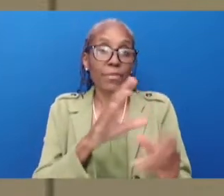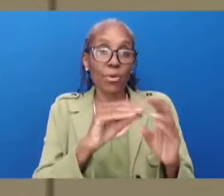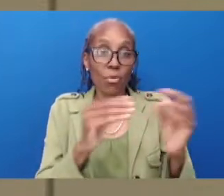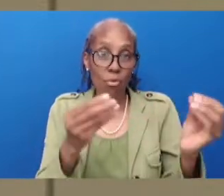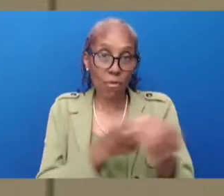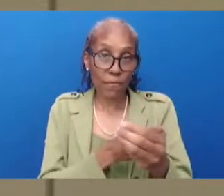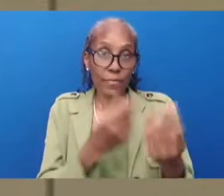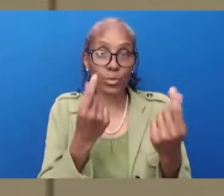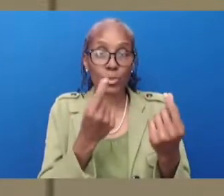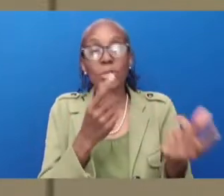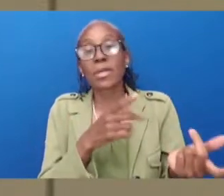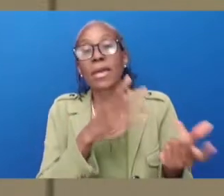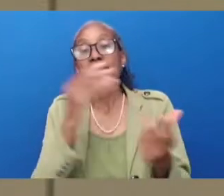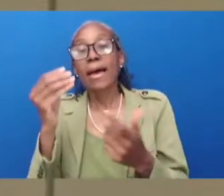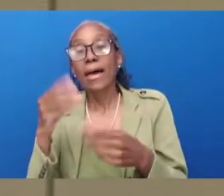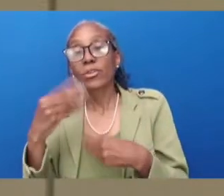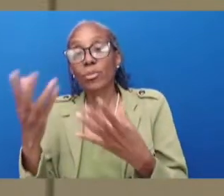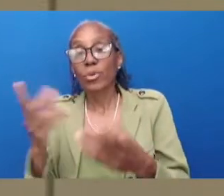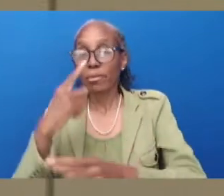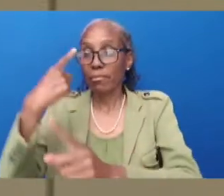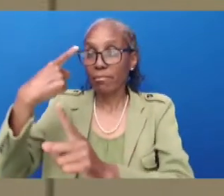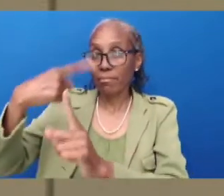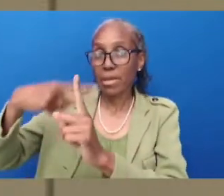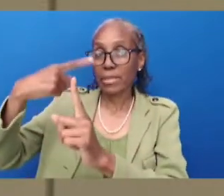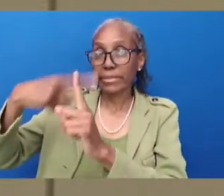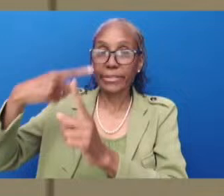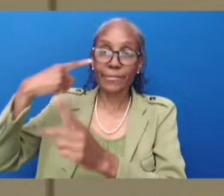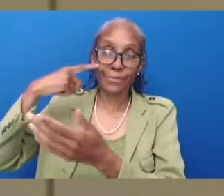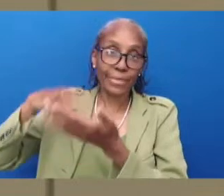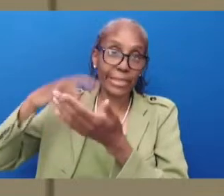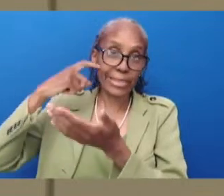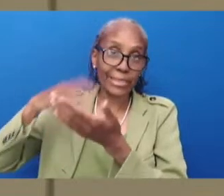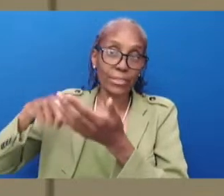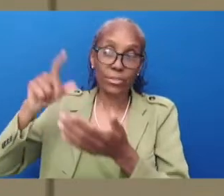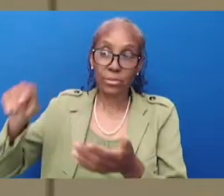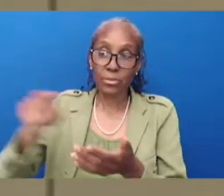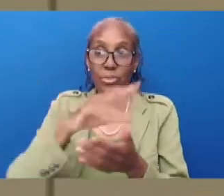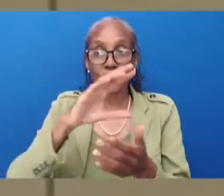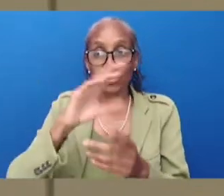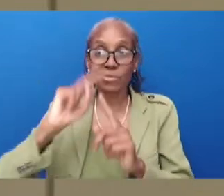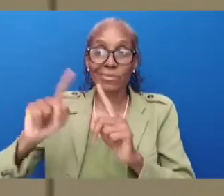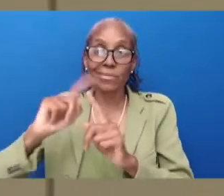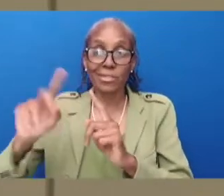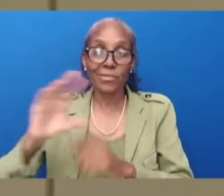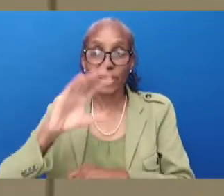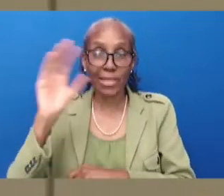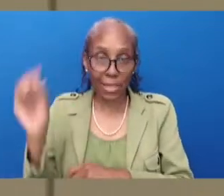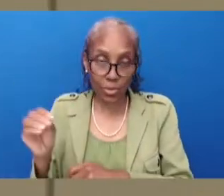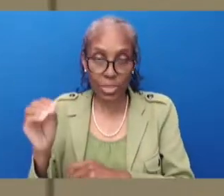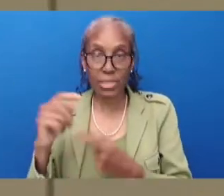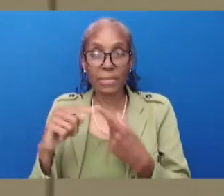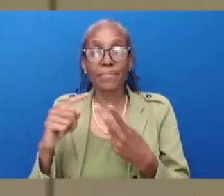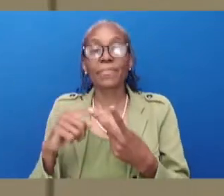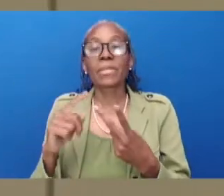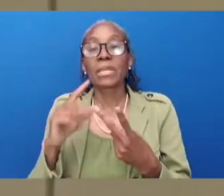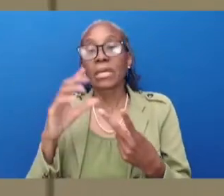ONLY TO IMPROVE THE EFFICIENCY